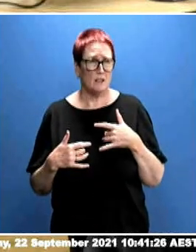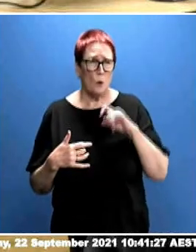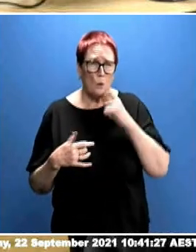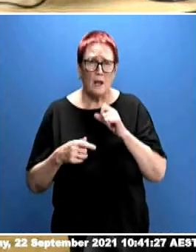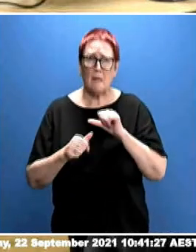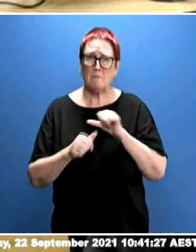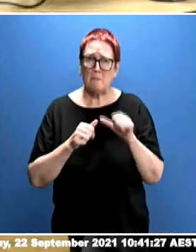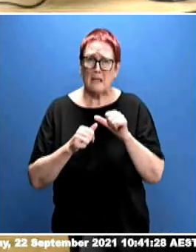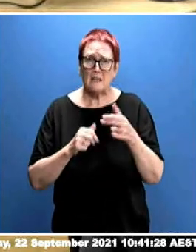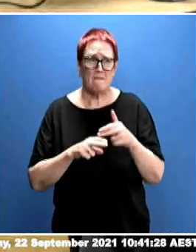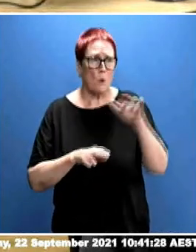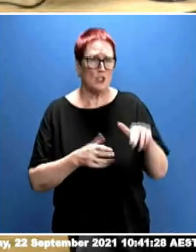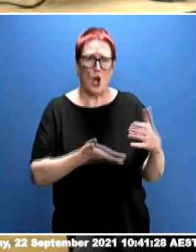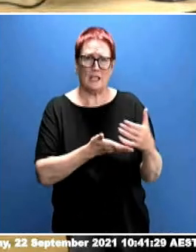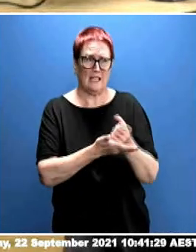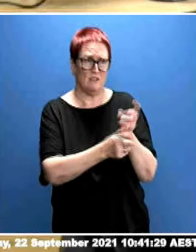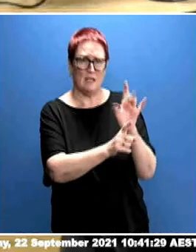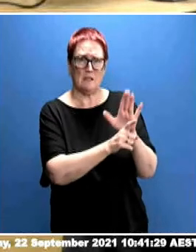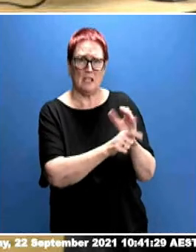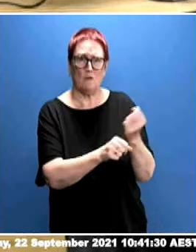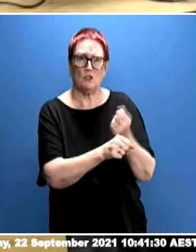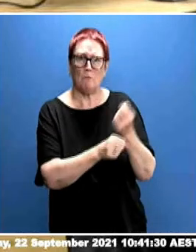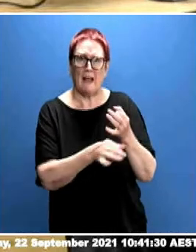Child Safety to draw up the case plan that needed to happen.